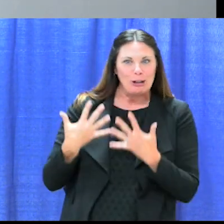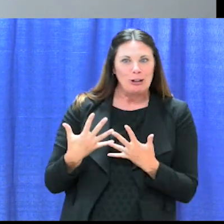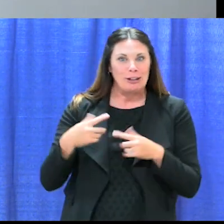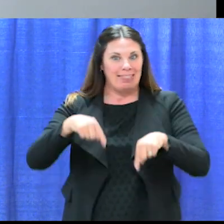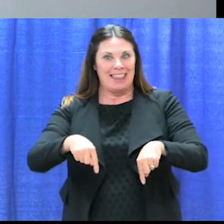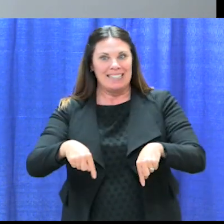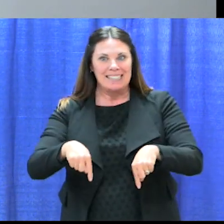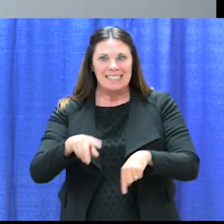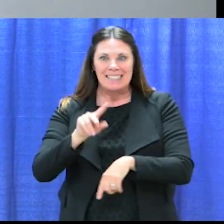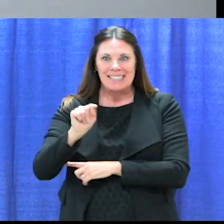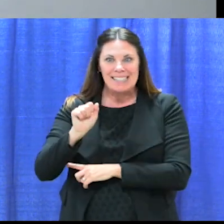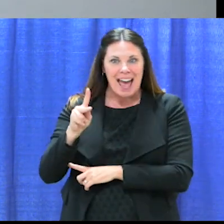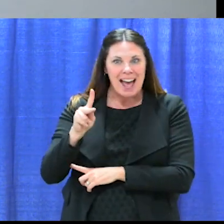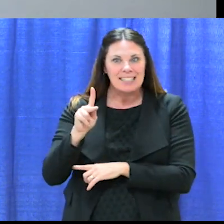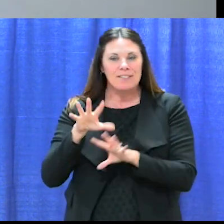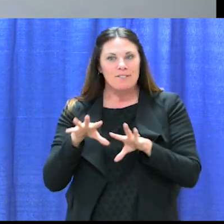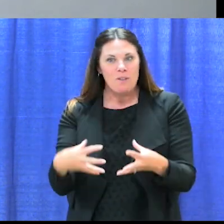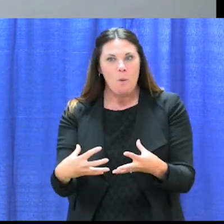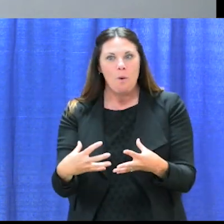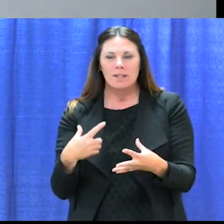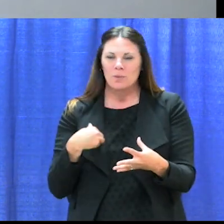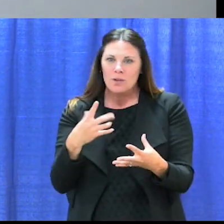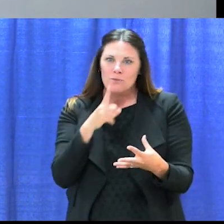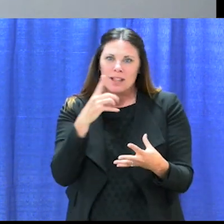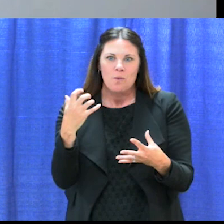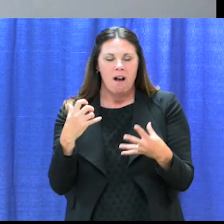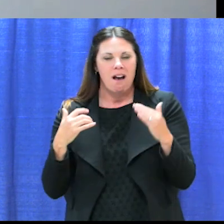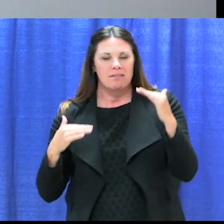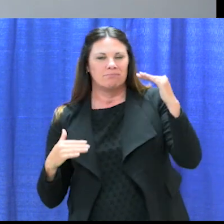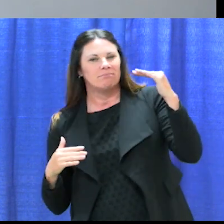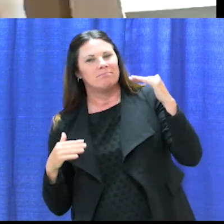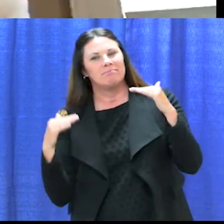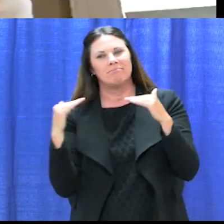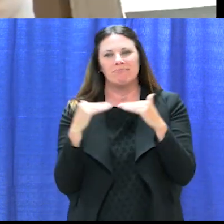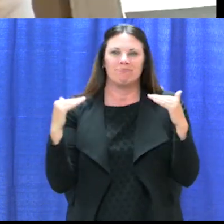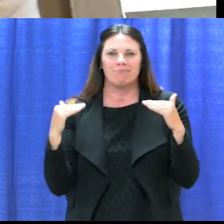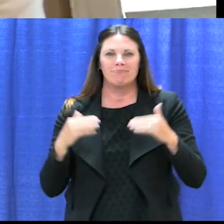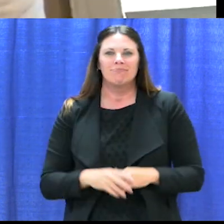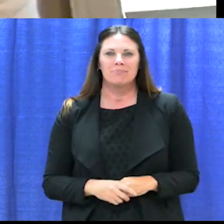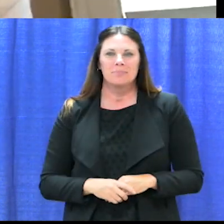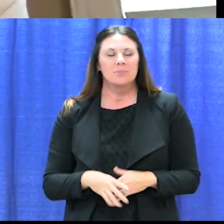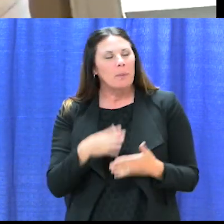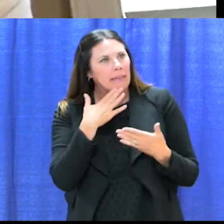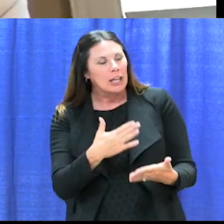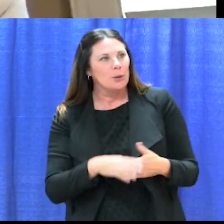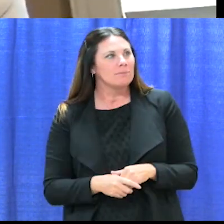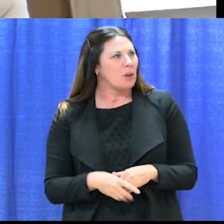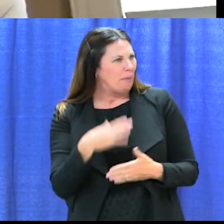to really get closer and bridging that digital divide so thank you for having us. [Leyva speaking] Great thank you very much Chanelle we appreciate it.